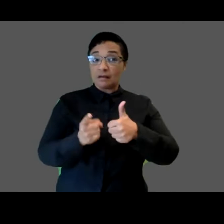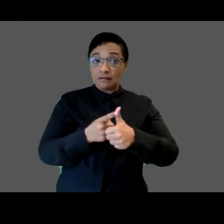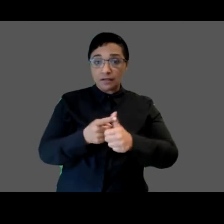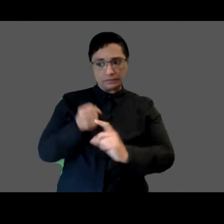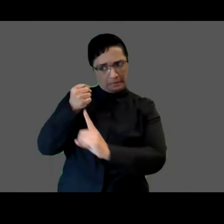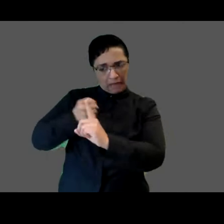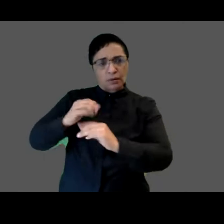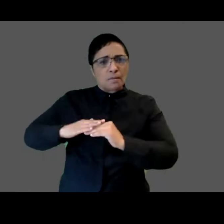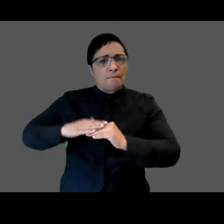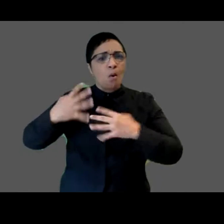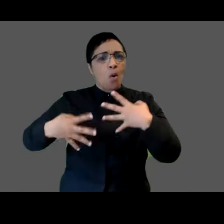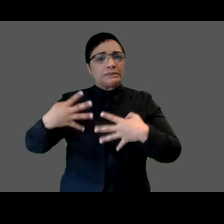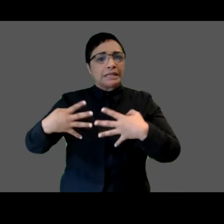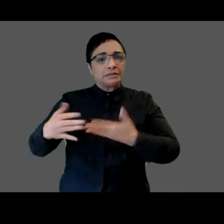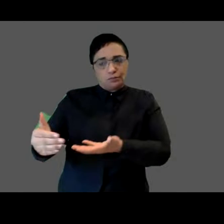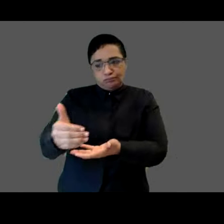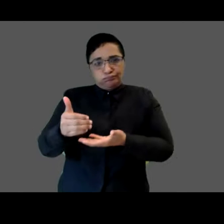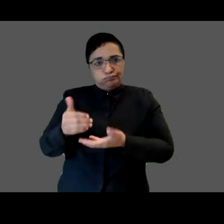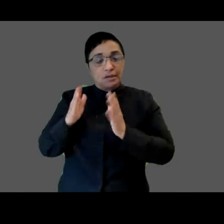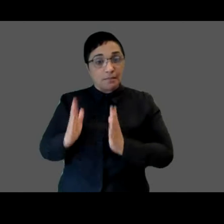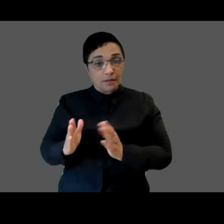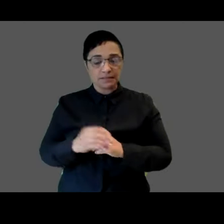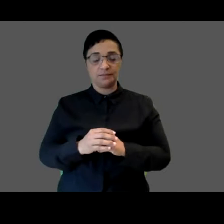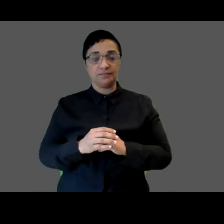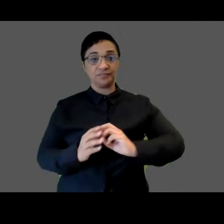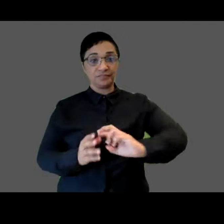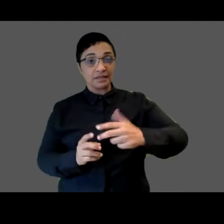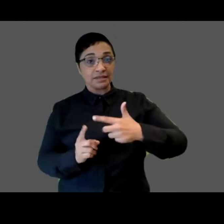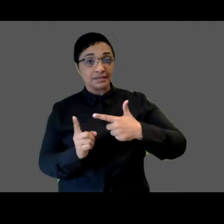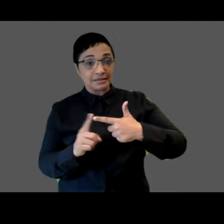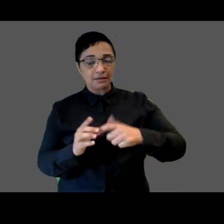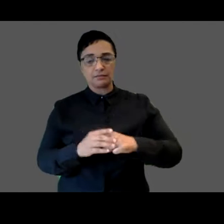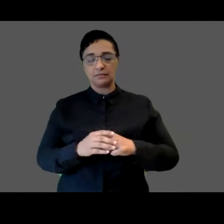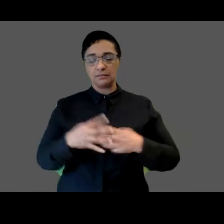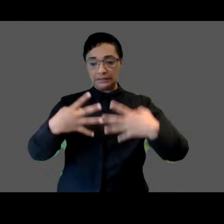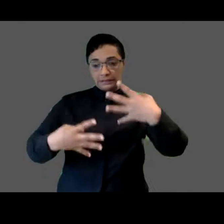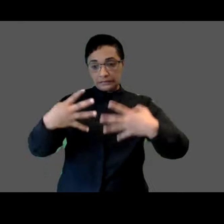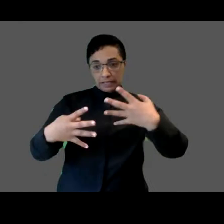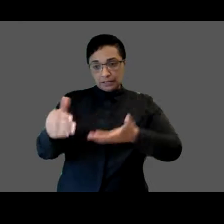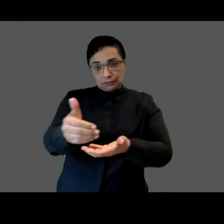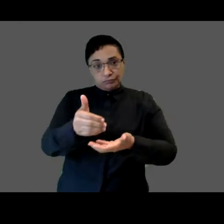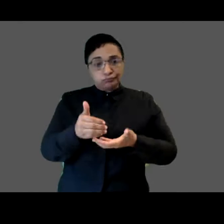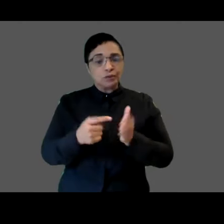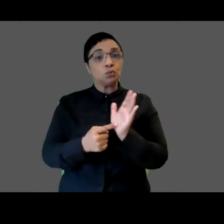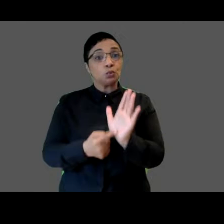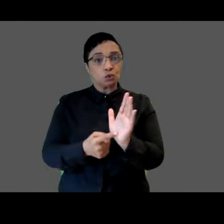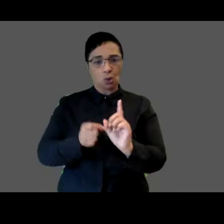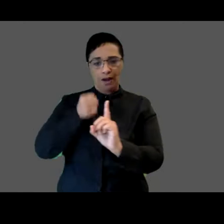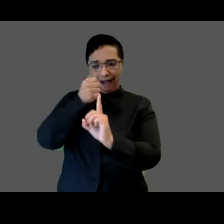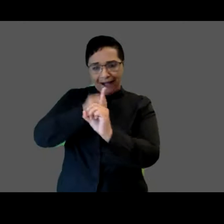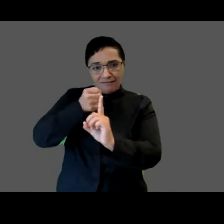Secondly, to start using more and more data for our advocacy work, but also for our programmatic